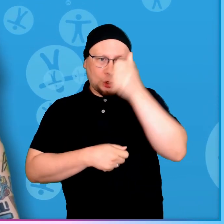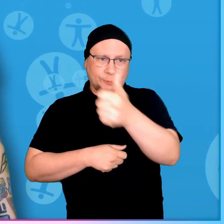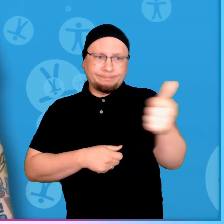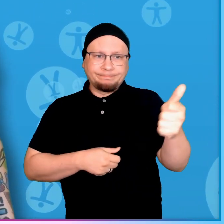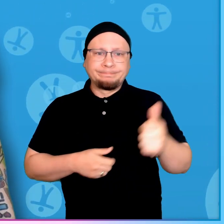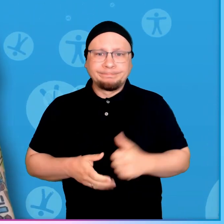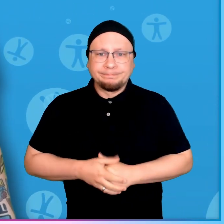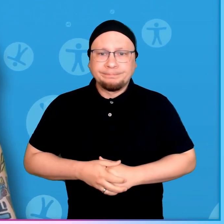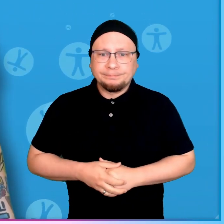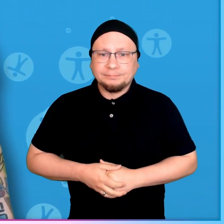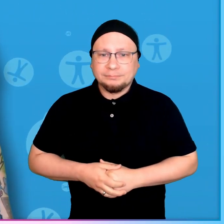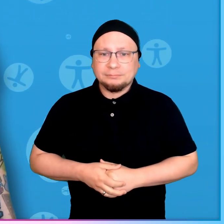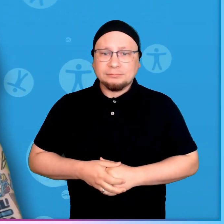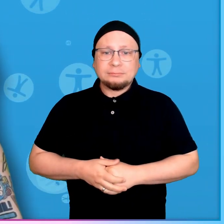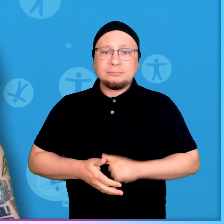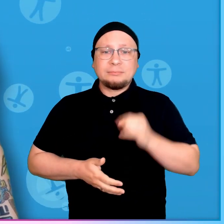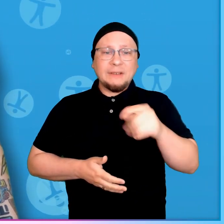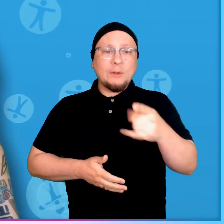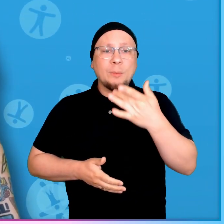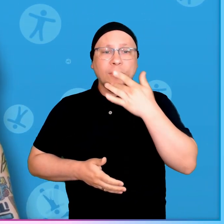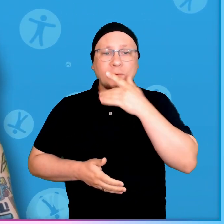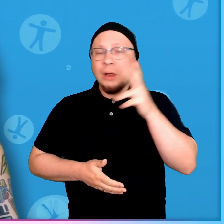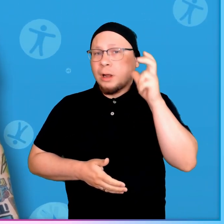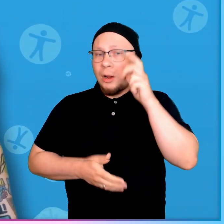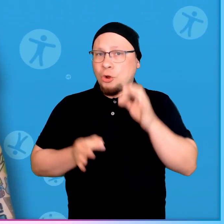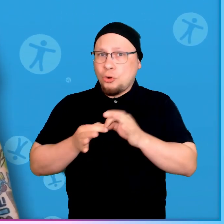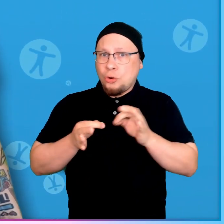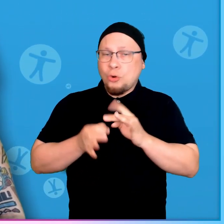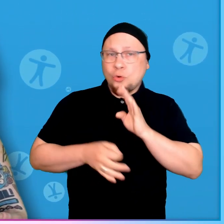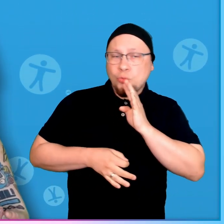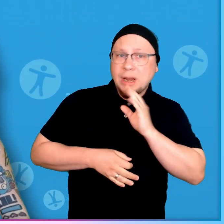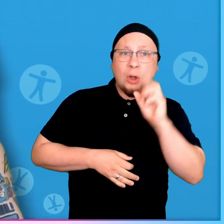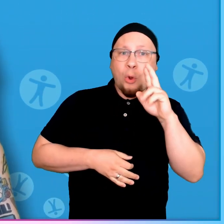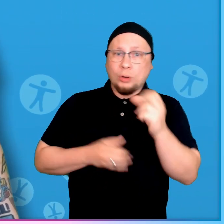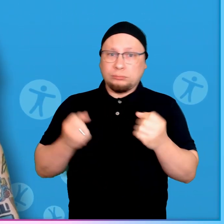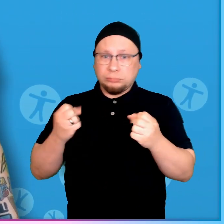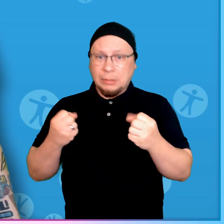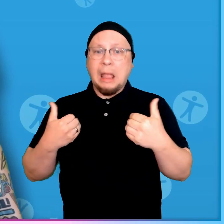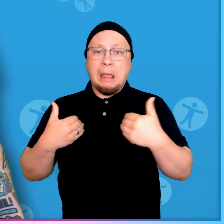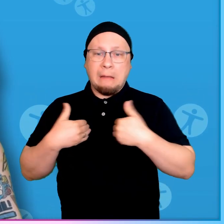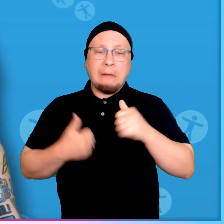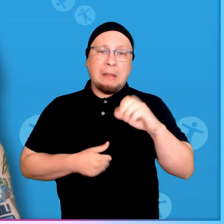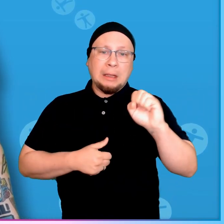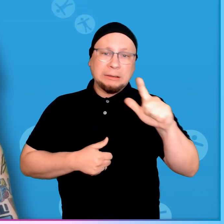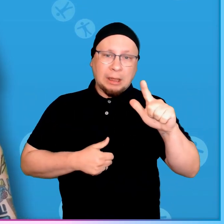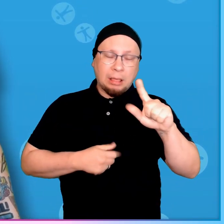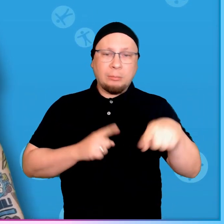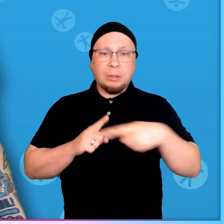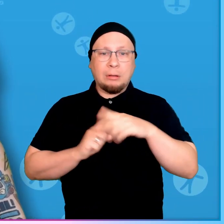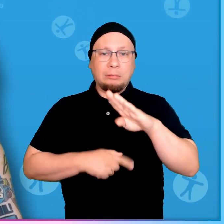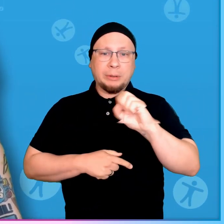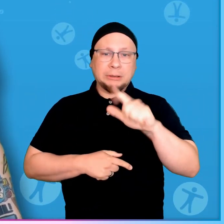If you’d benefit from audio description or sign language interpreter support, there are American Sign Language, British Sign Language, and Audio